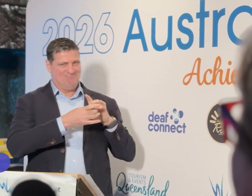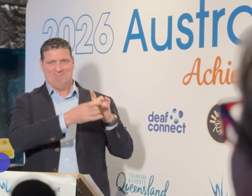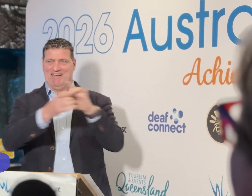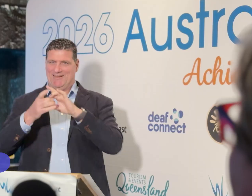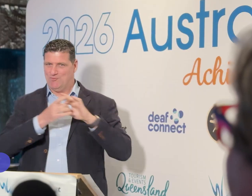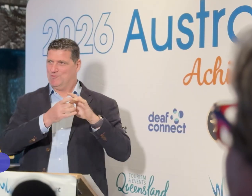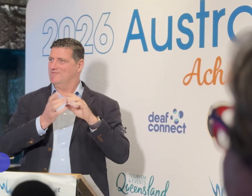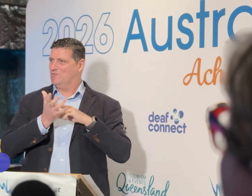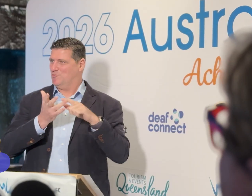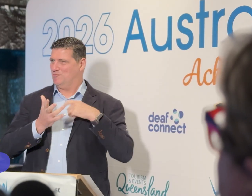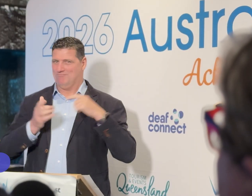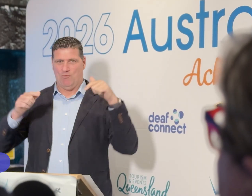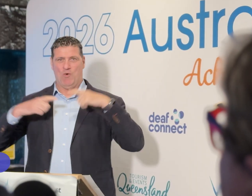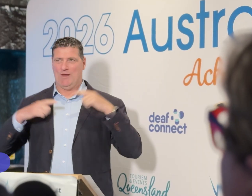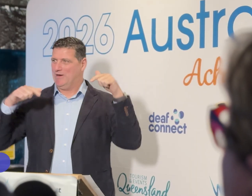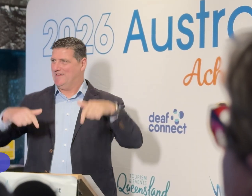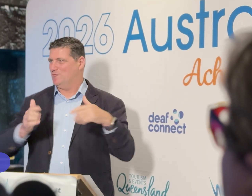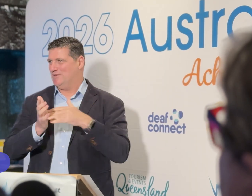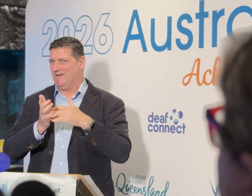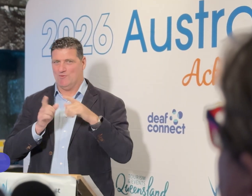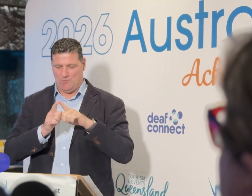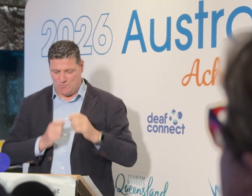and that connects into why we're here today.